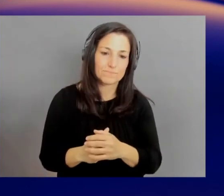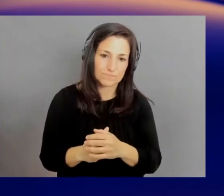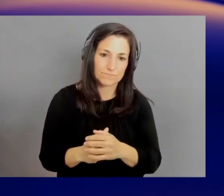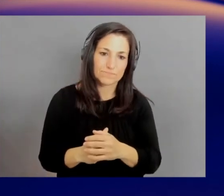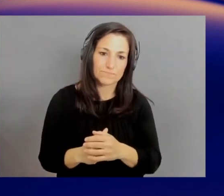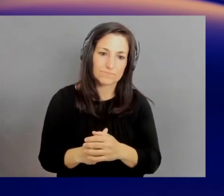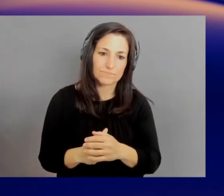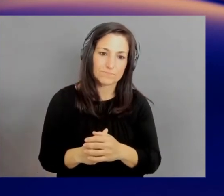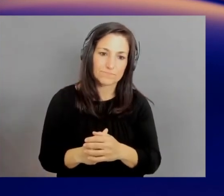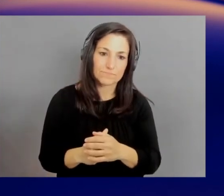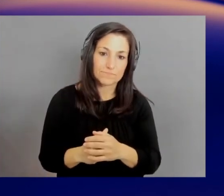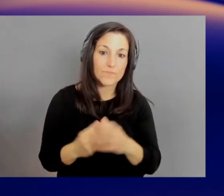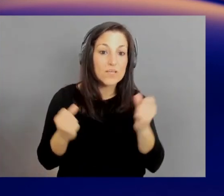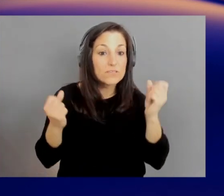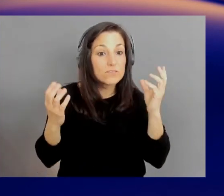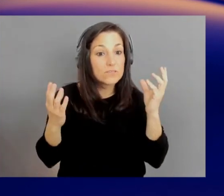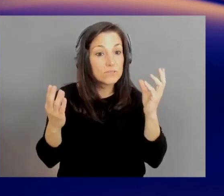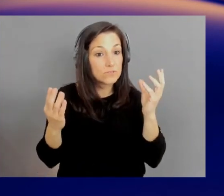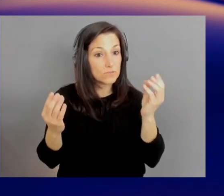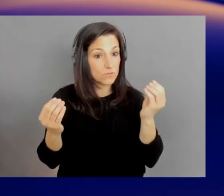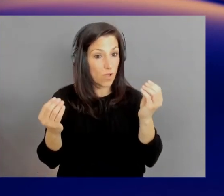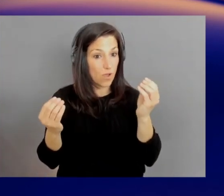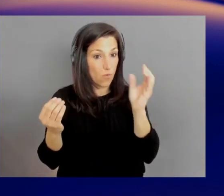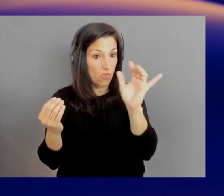So that is the pipeline aspect.